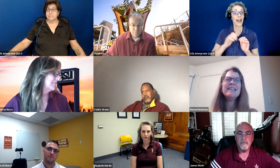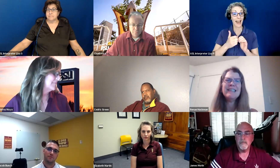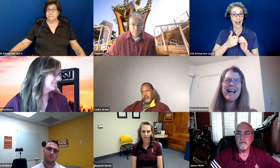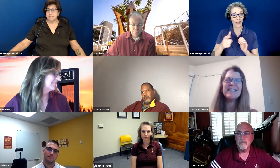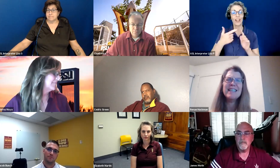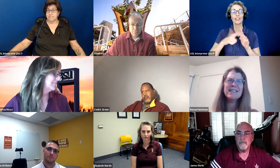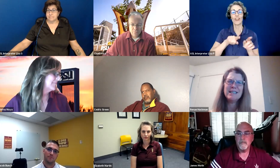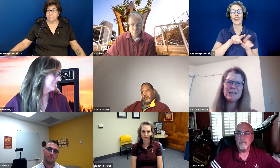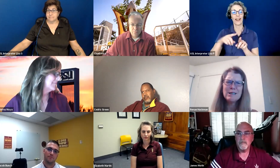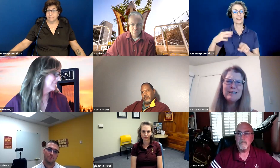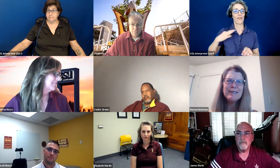And a student worker.